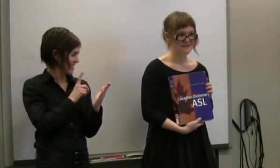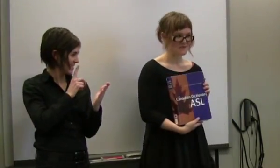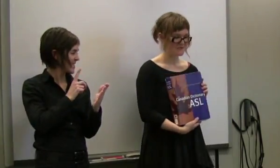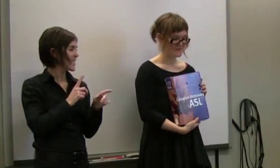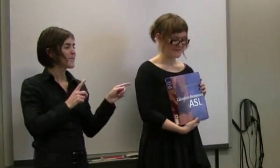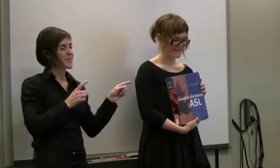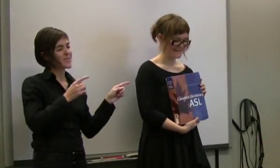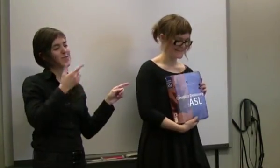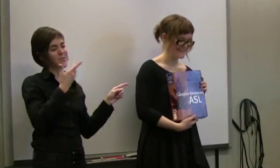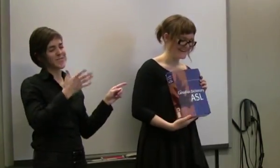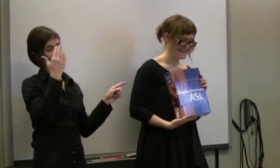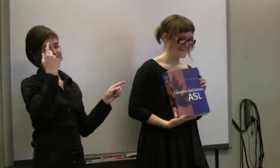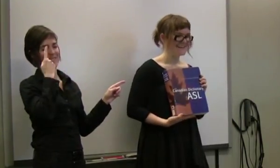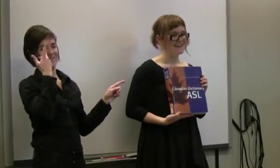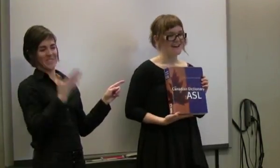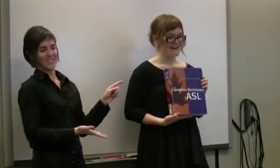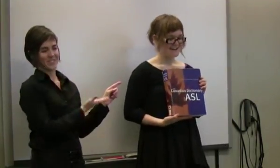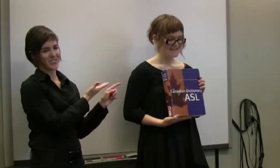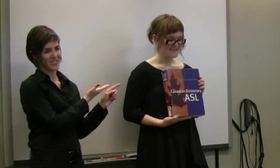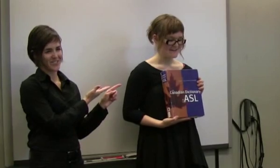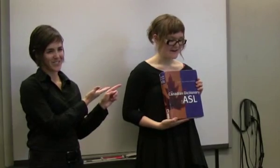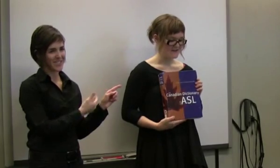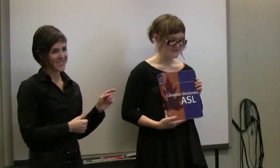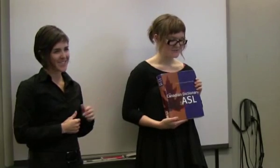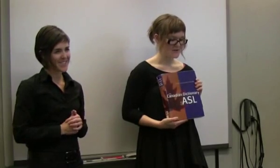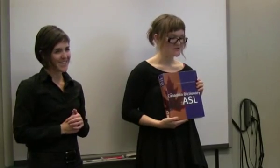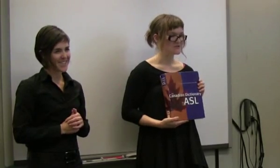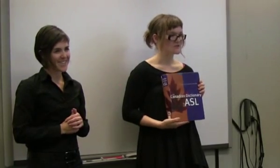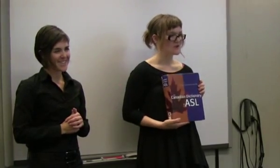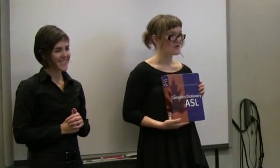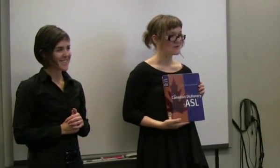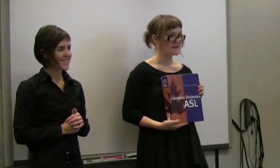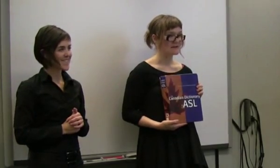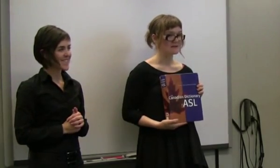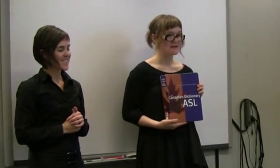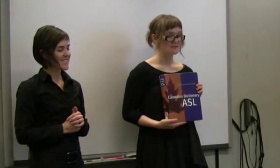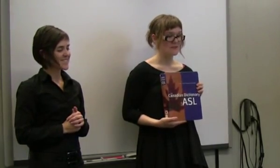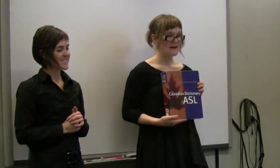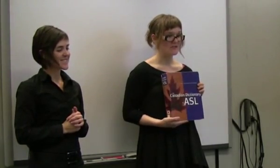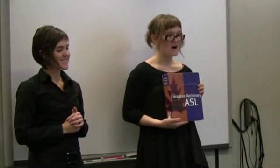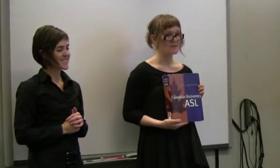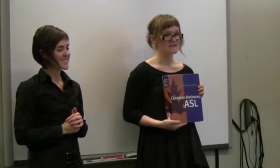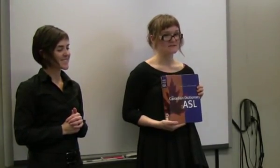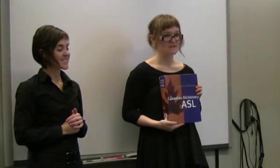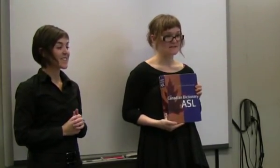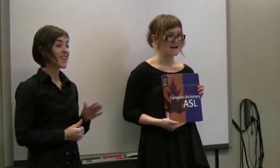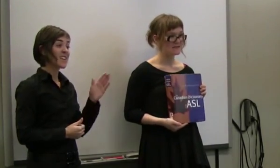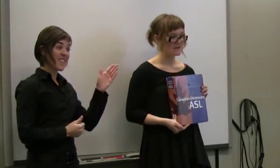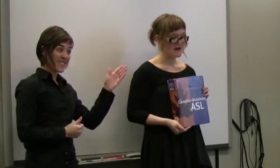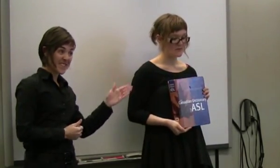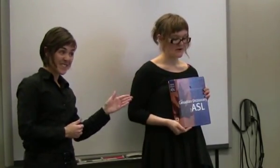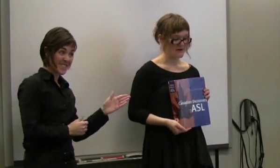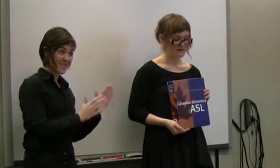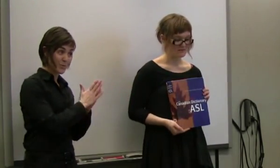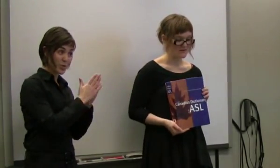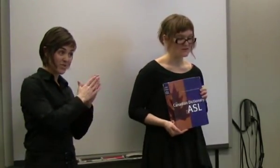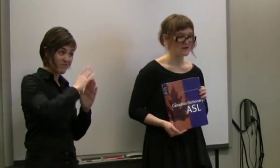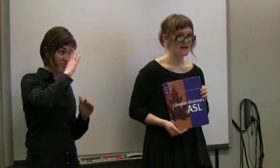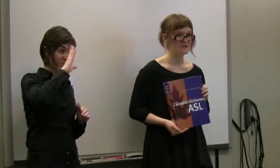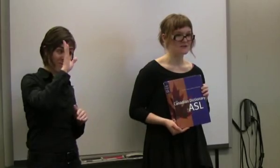probably seen before. I want you to know that we have